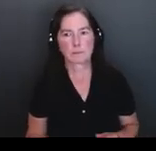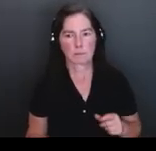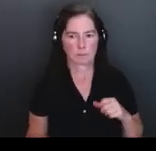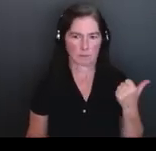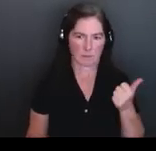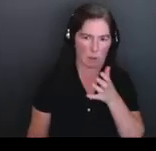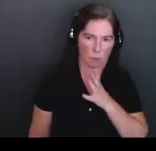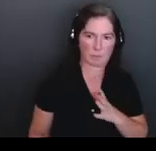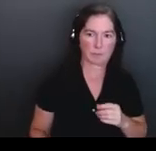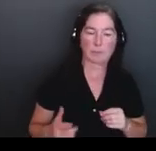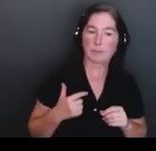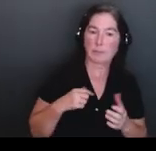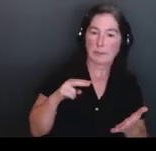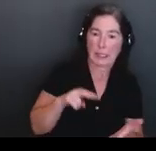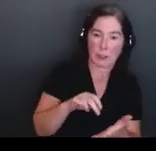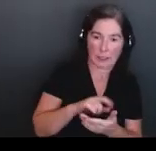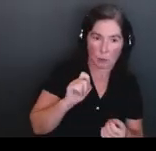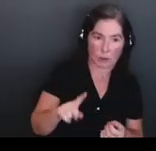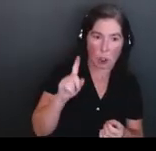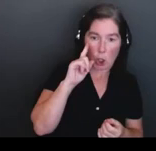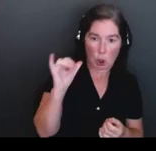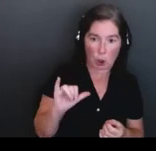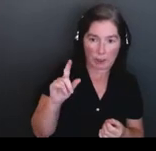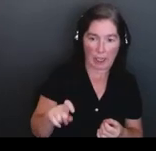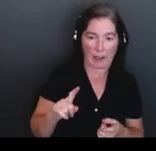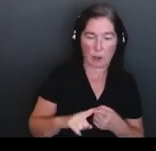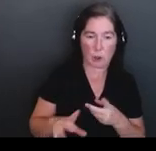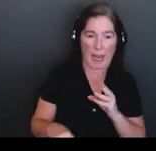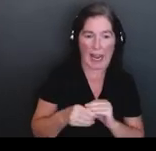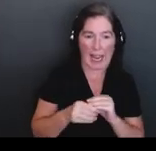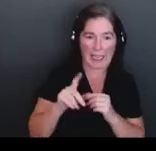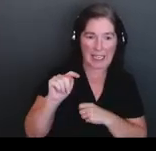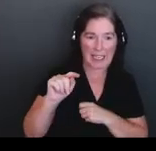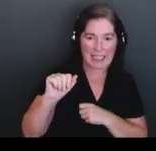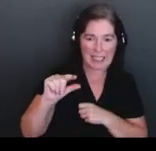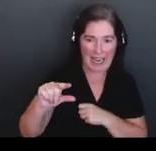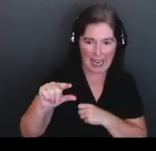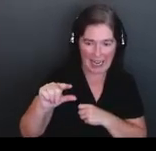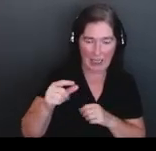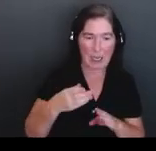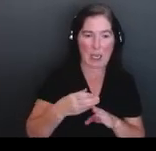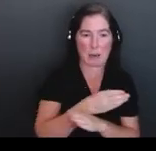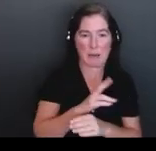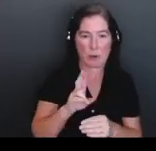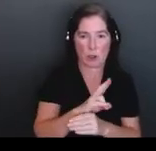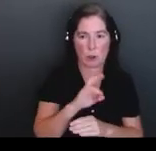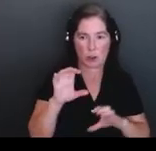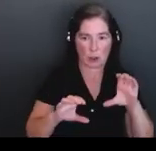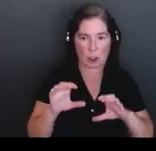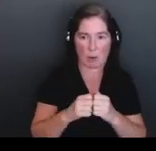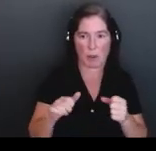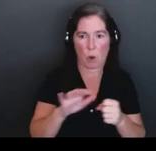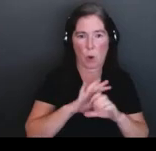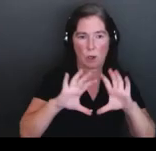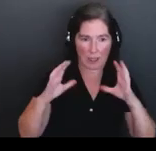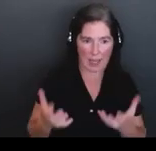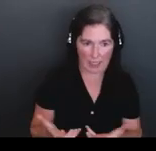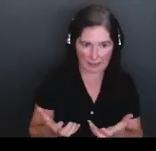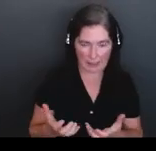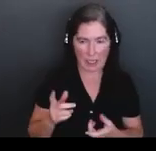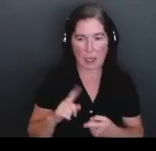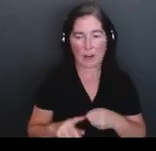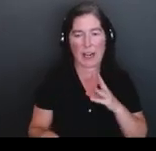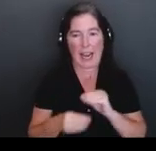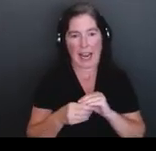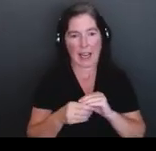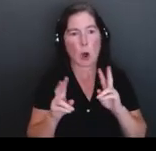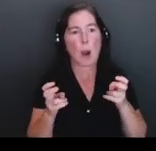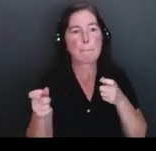Pete: Um.